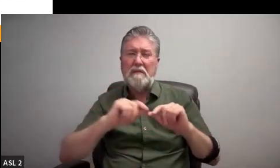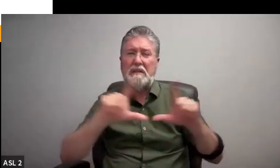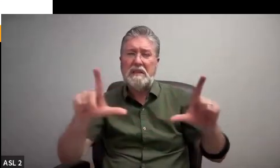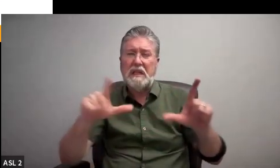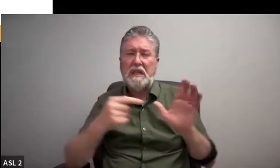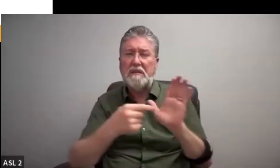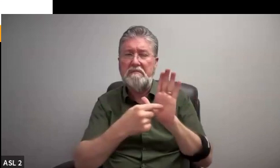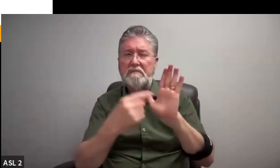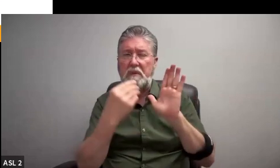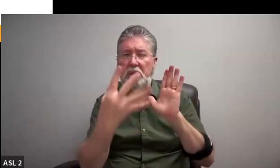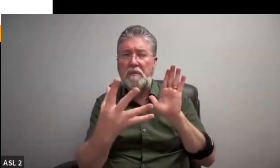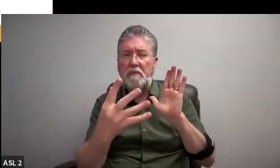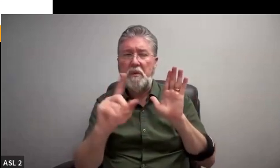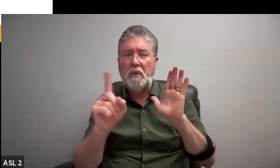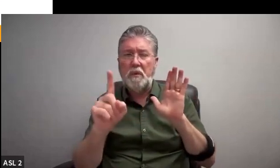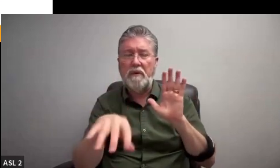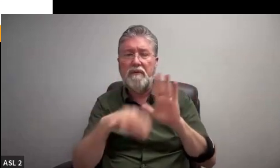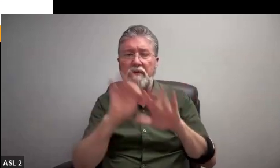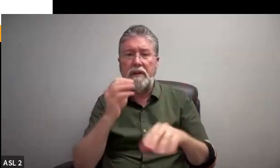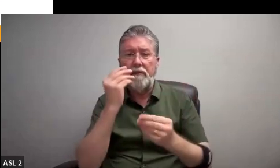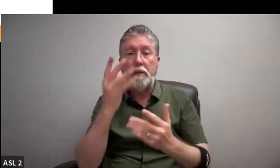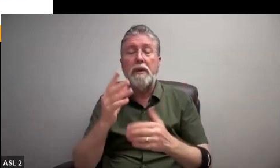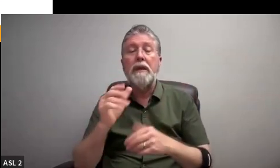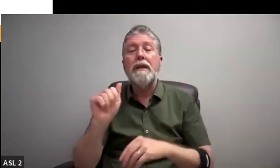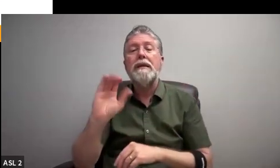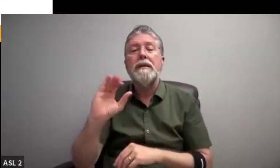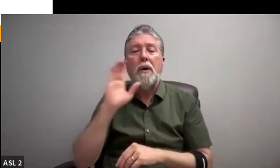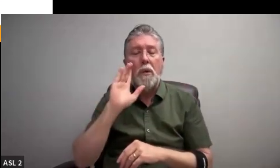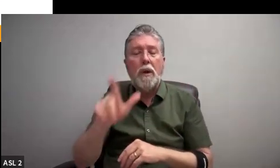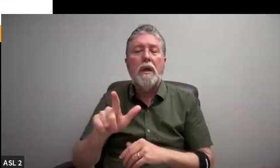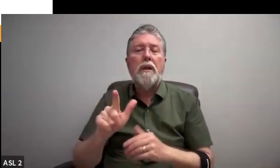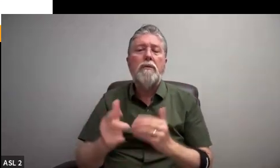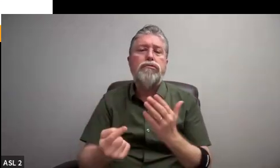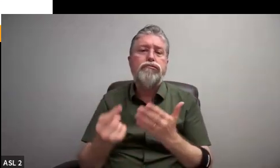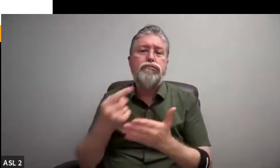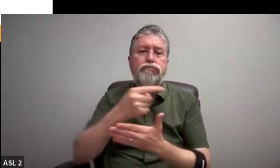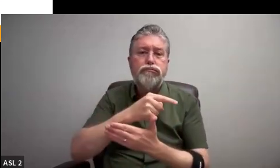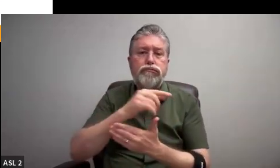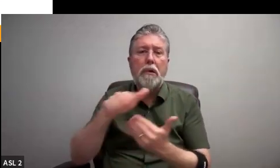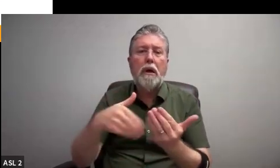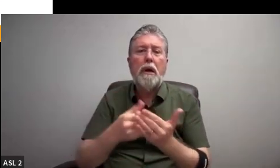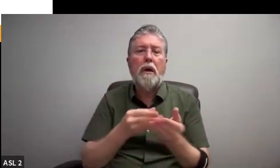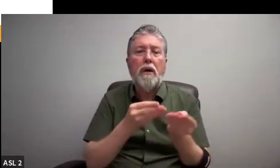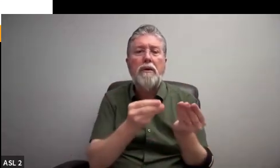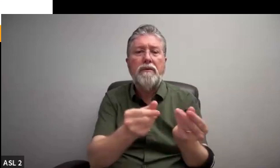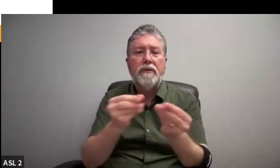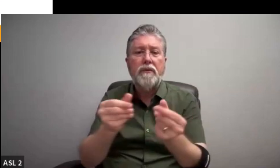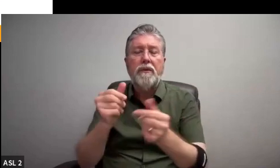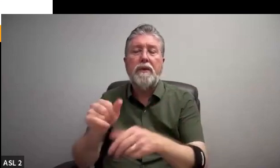Please note that ACL will thoroughly review all IFFs and funds distribution plans. If any required